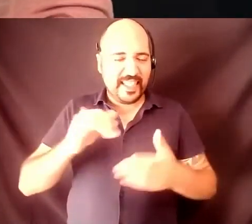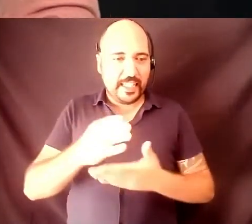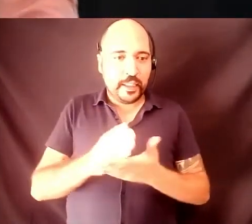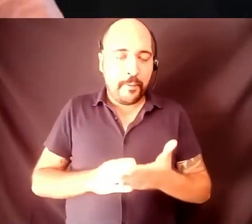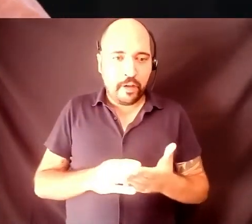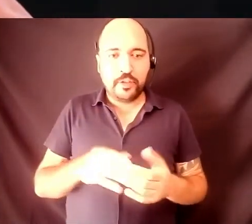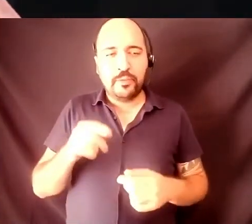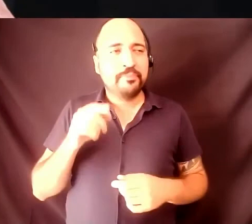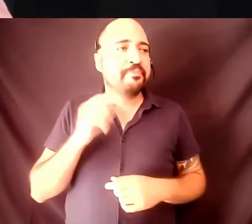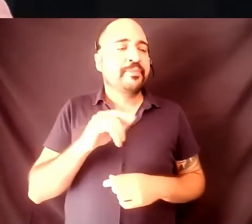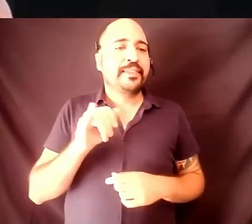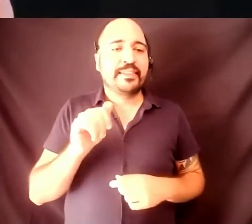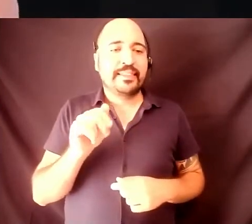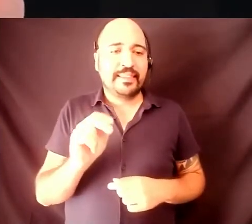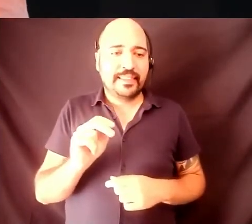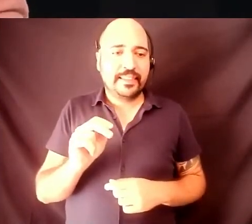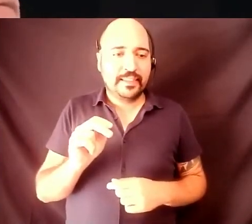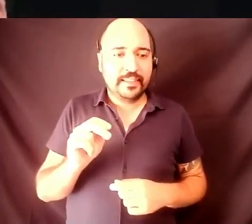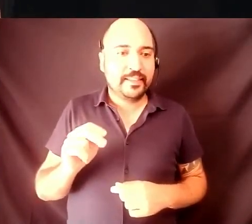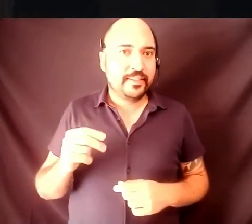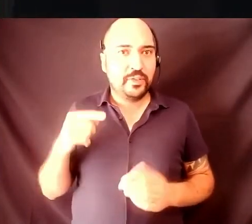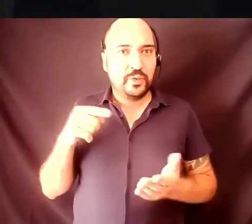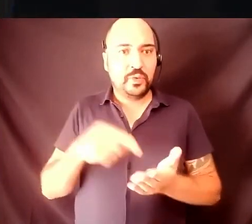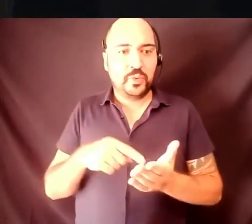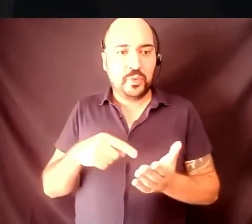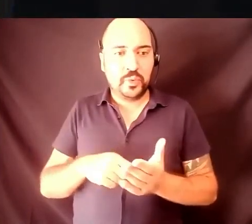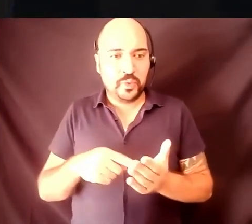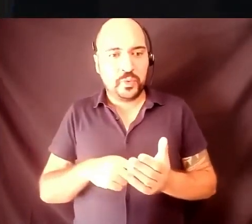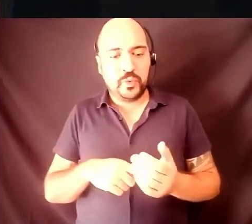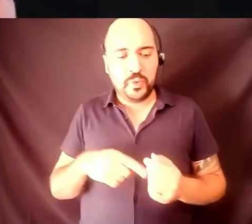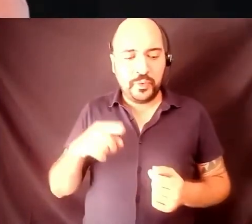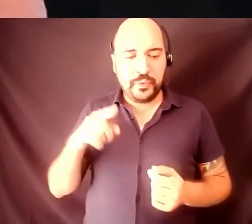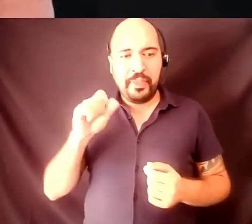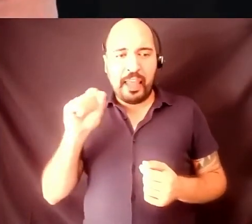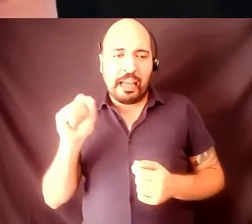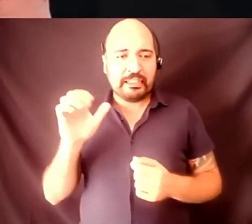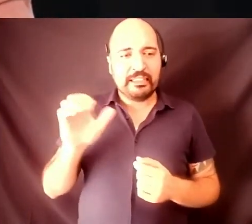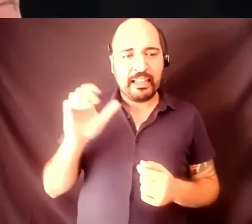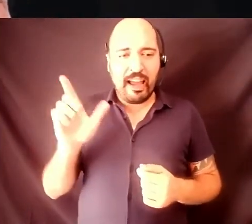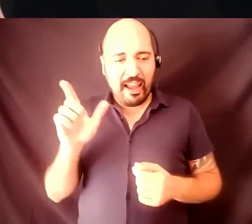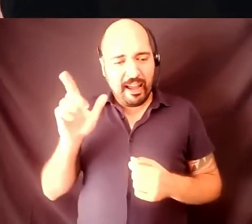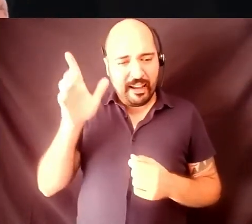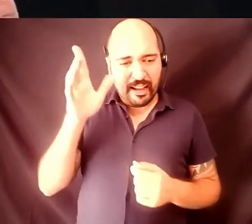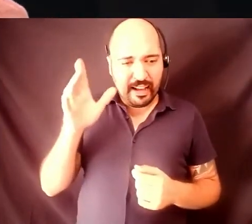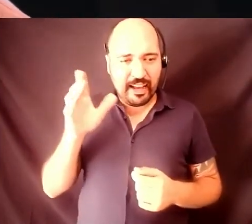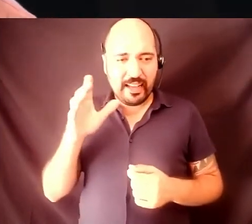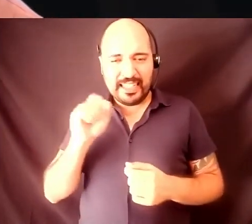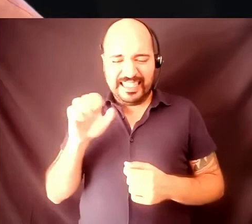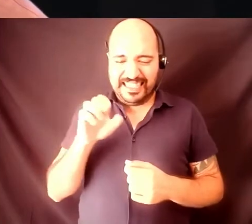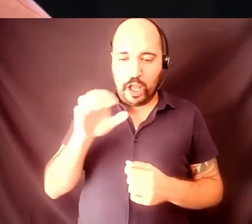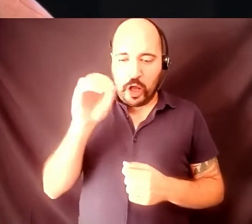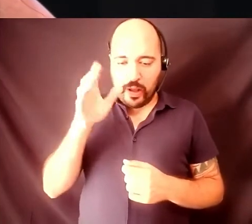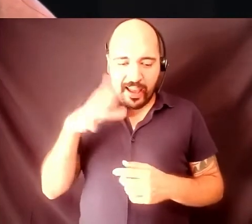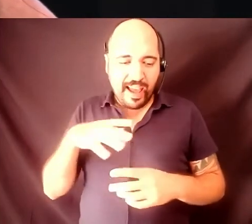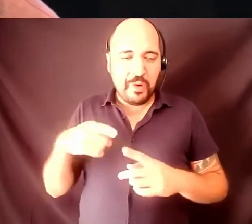You know, you're the SEL guy. You're the emotional space.